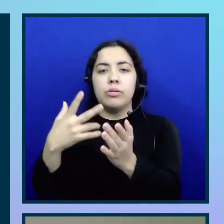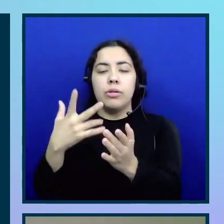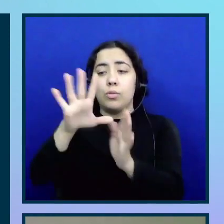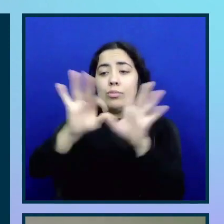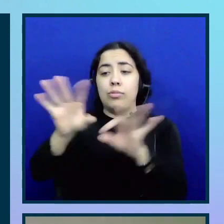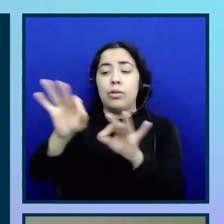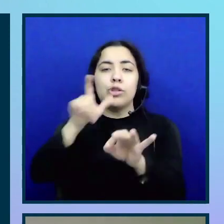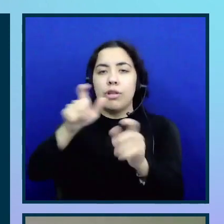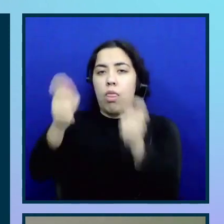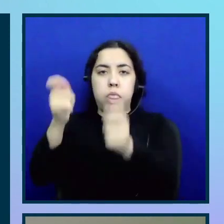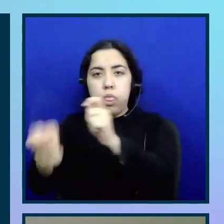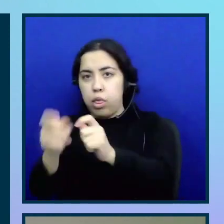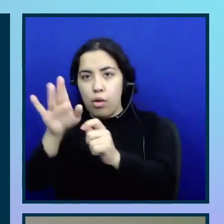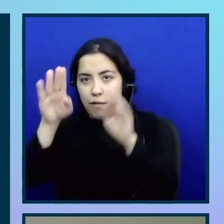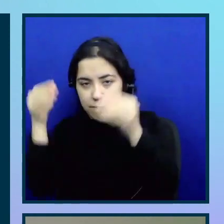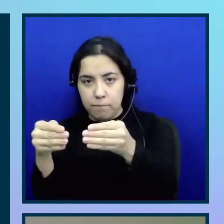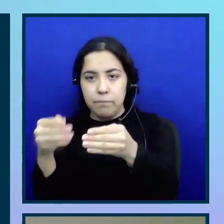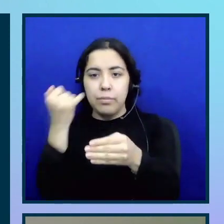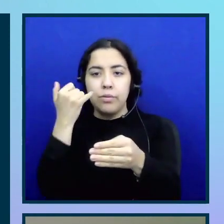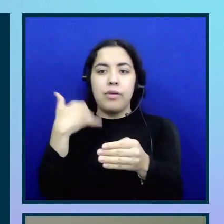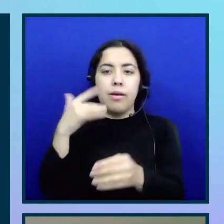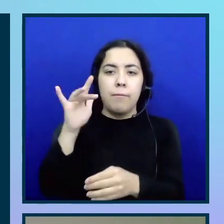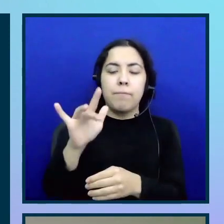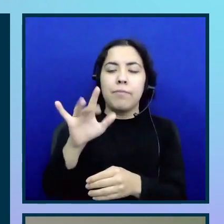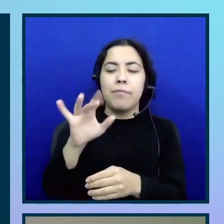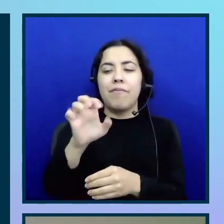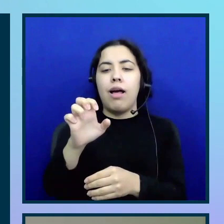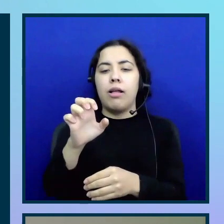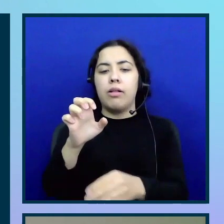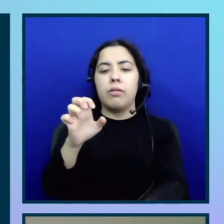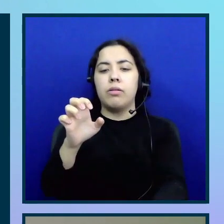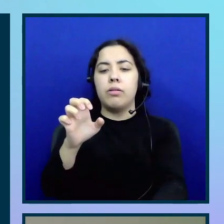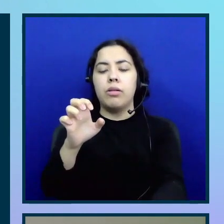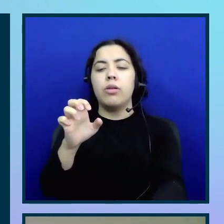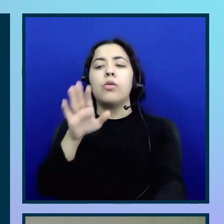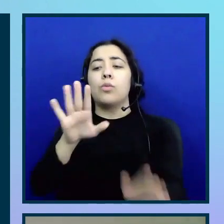and you arrow through this selection follows your arrow keys. I thought that was bad